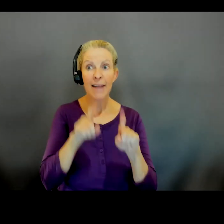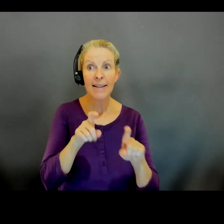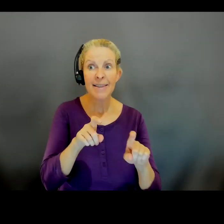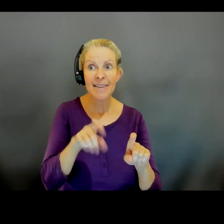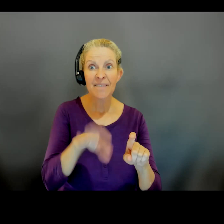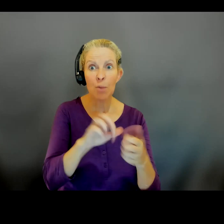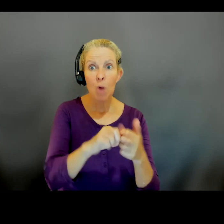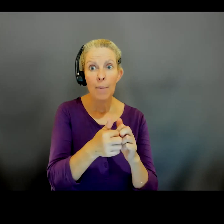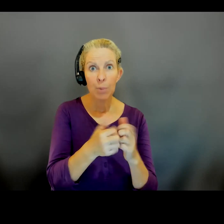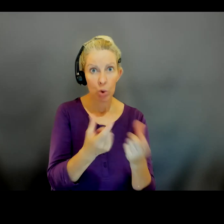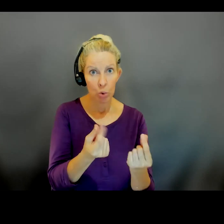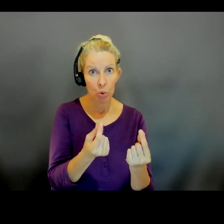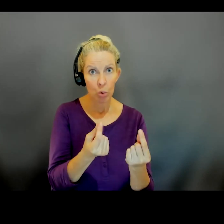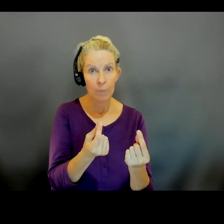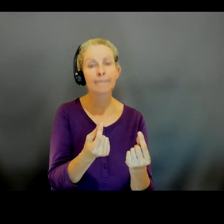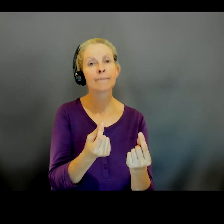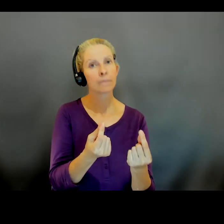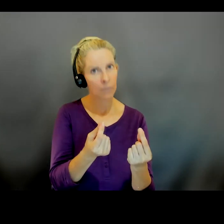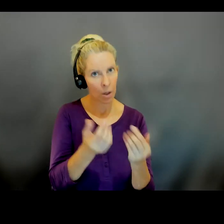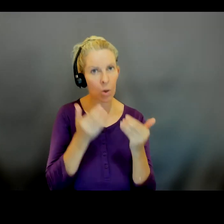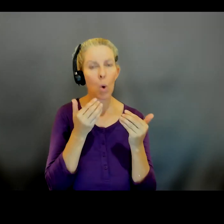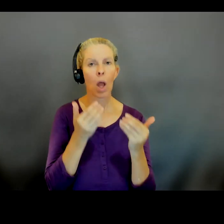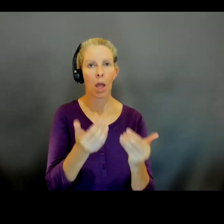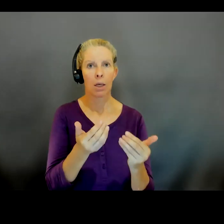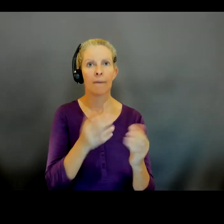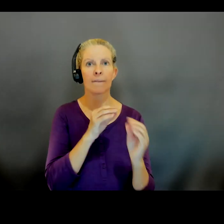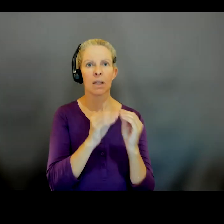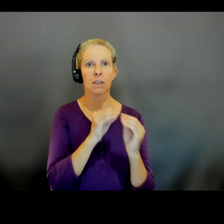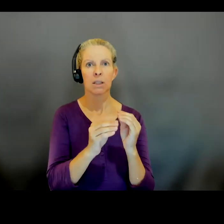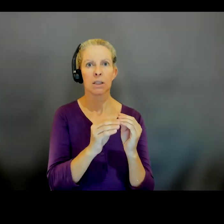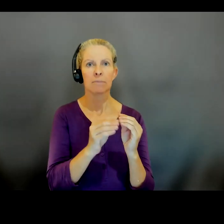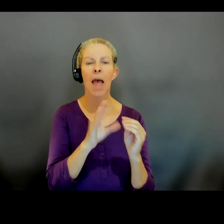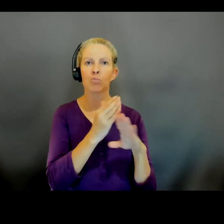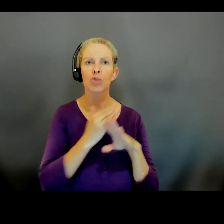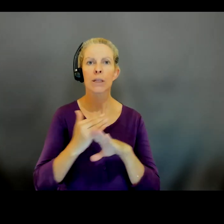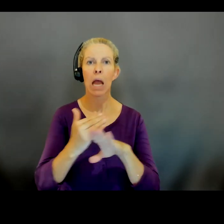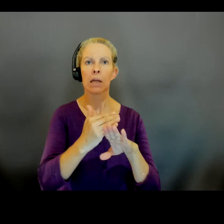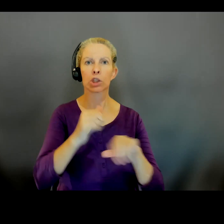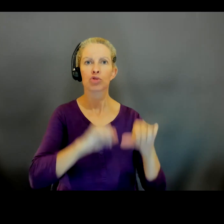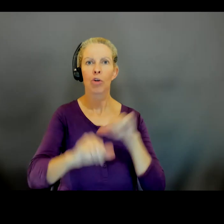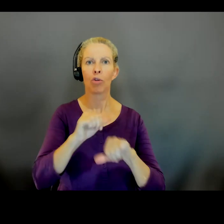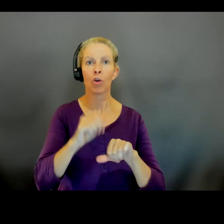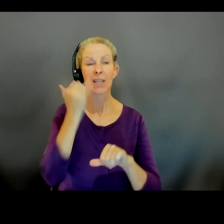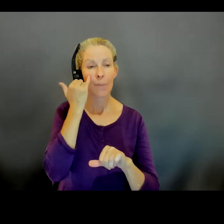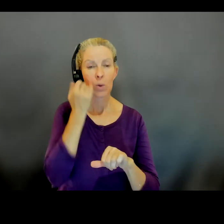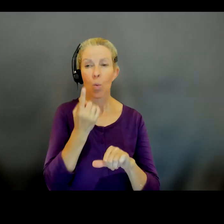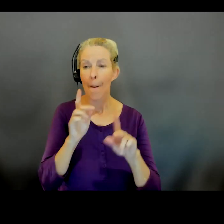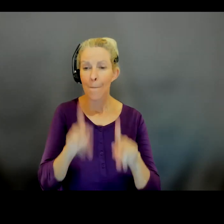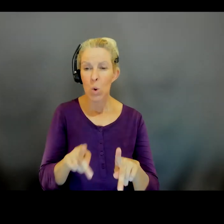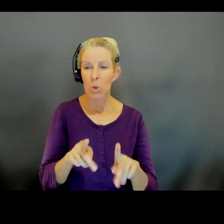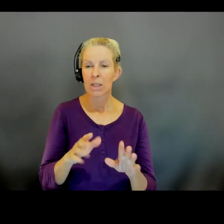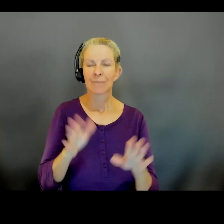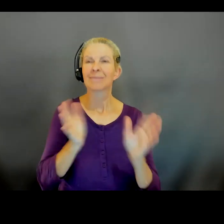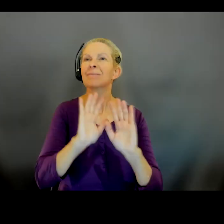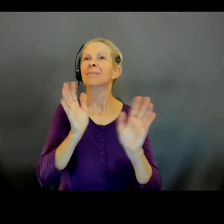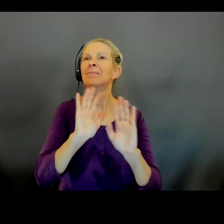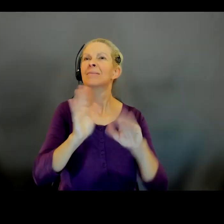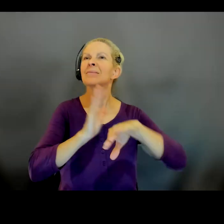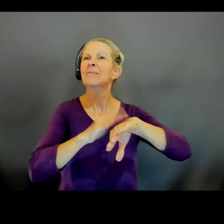someone has to blow the whistle because they are protecting you and your organization. And again,